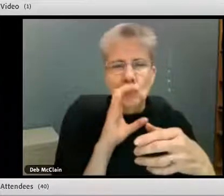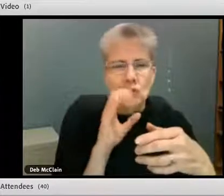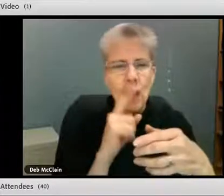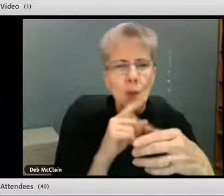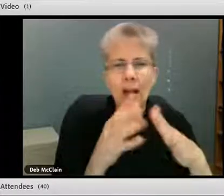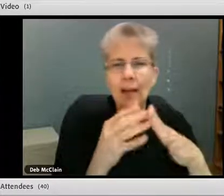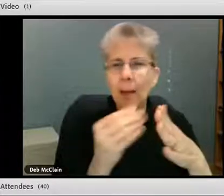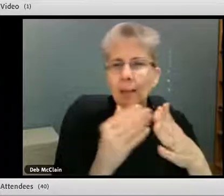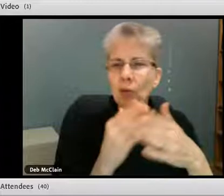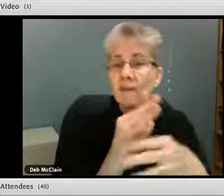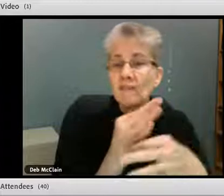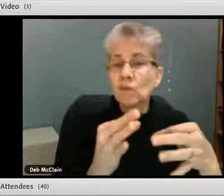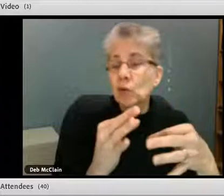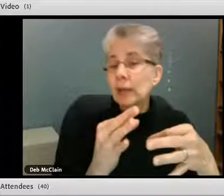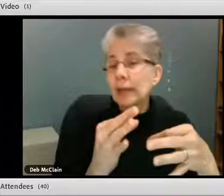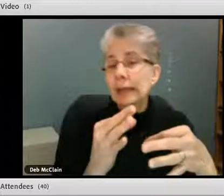and they're not really copyright-free.